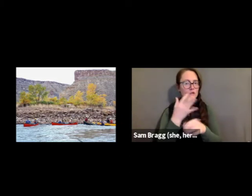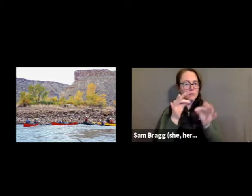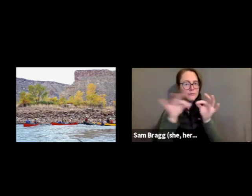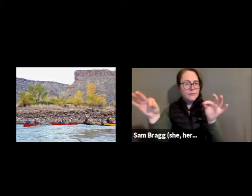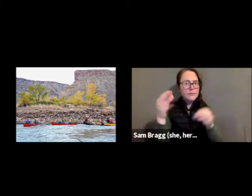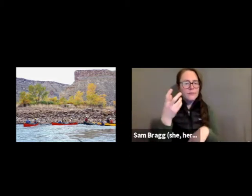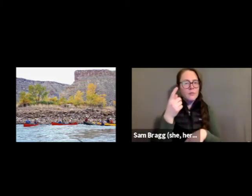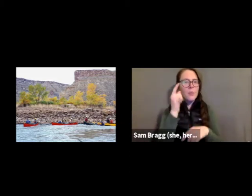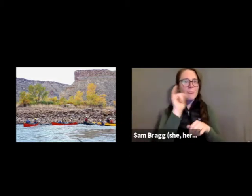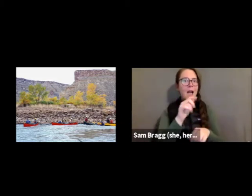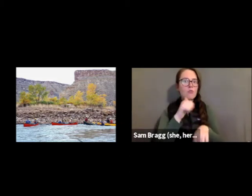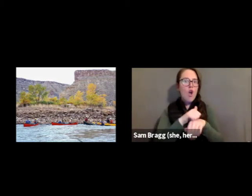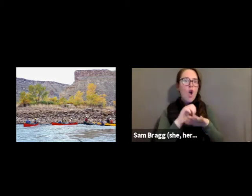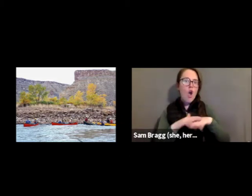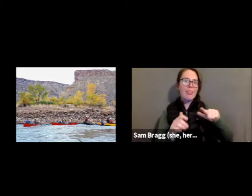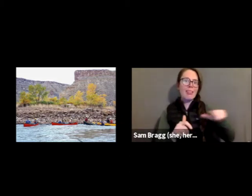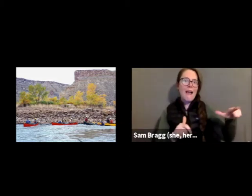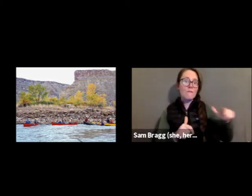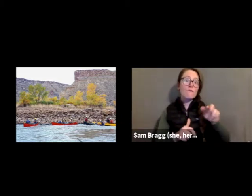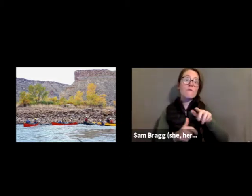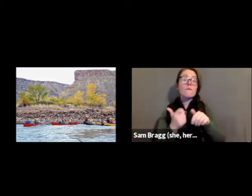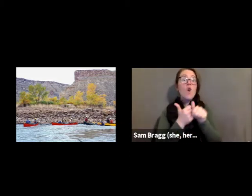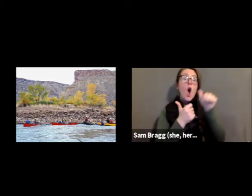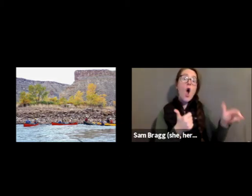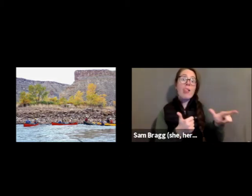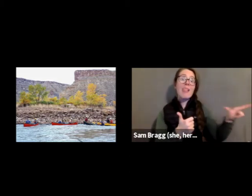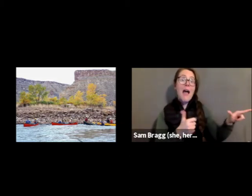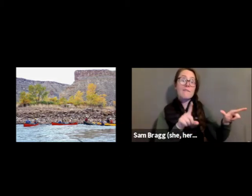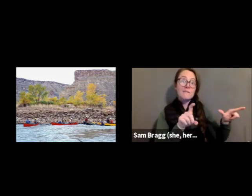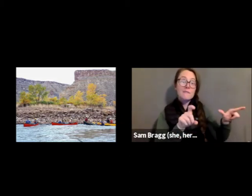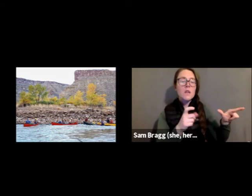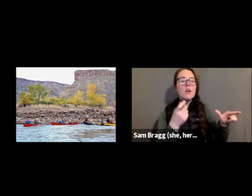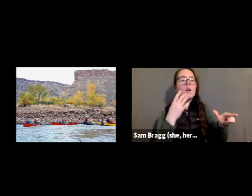in asl whereas an English sentence might require you know there's a rock to the left you're far